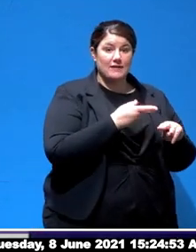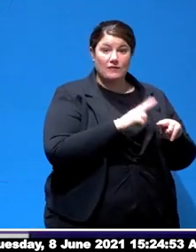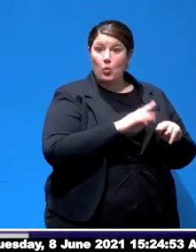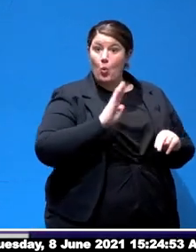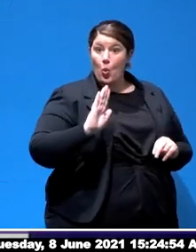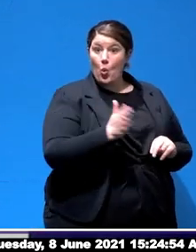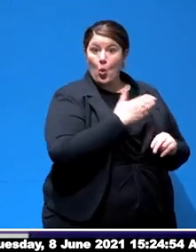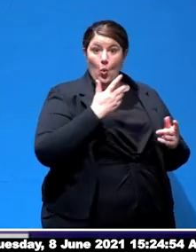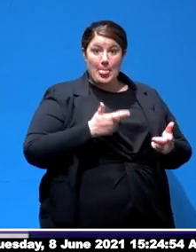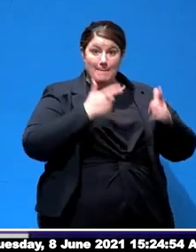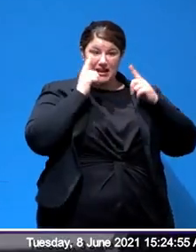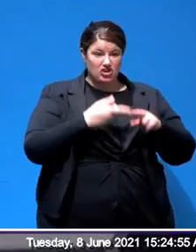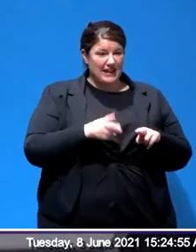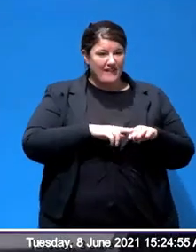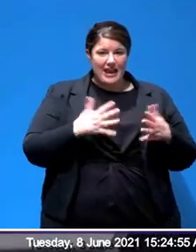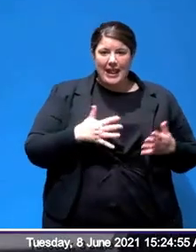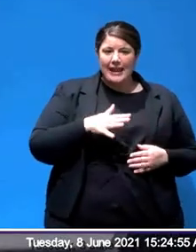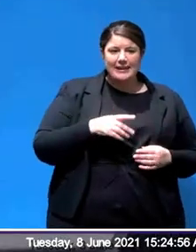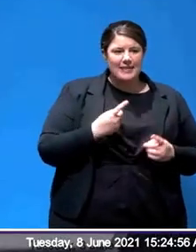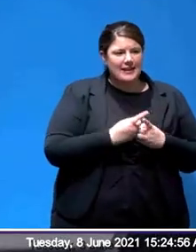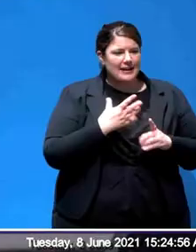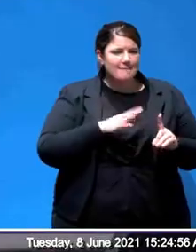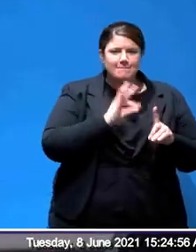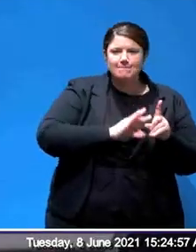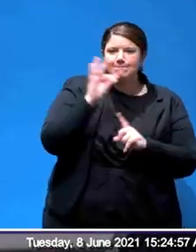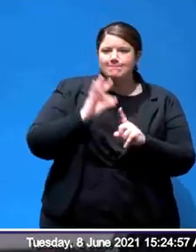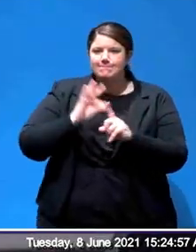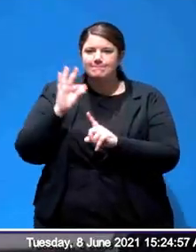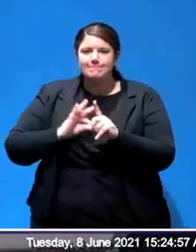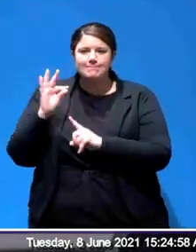there were any particular areas that they had concerns about.